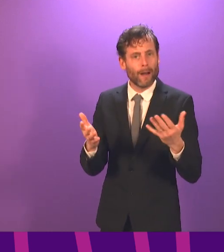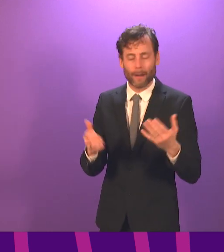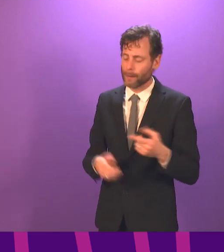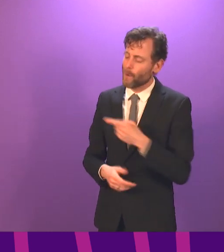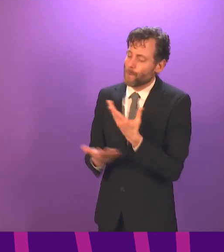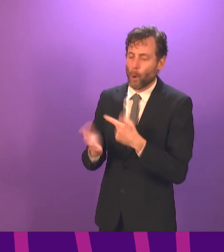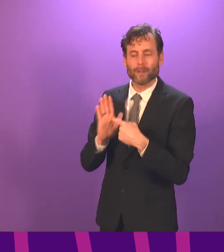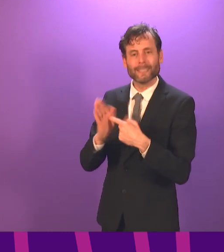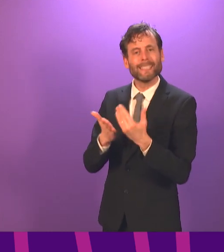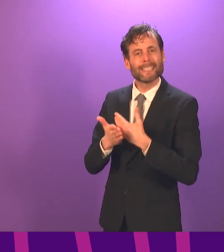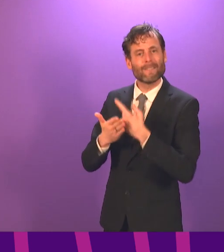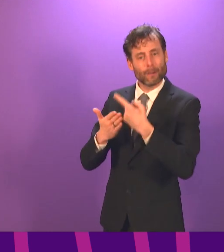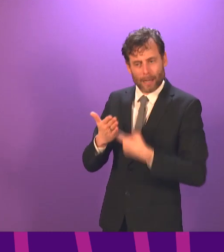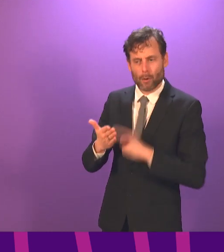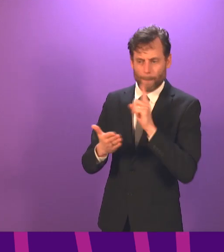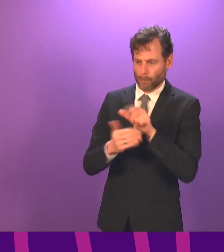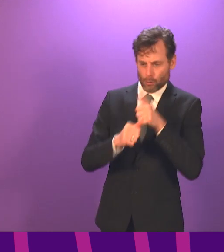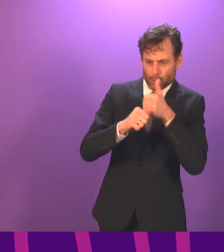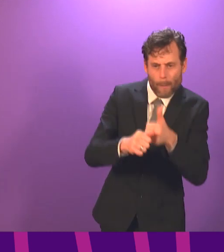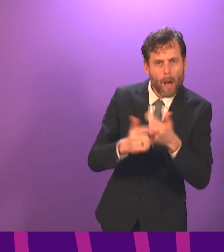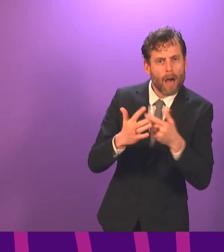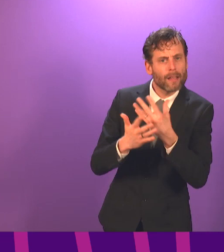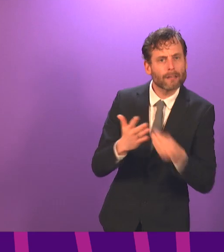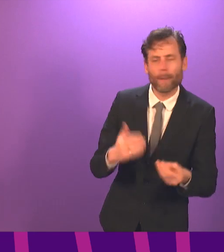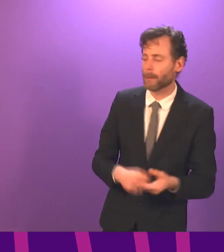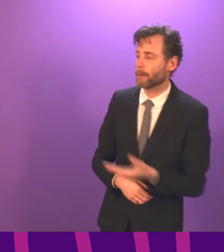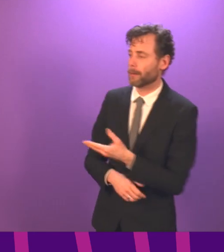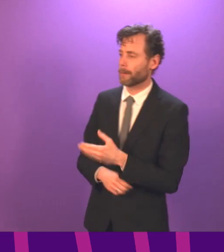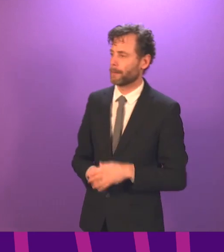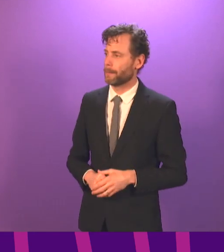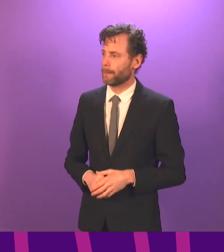Graeme Dey: That has been done. A total sum of, I think, £10